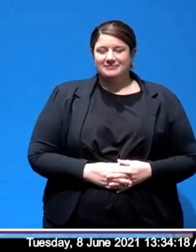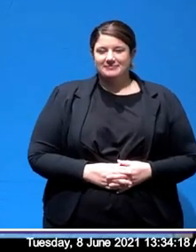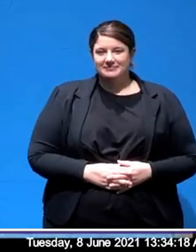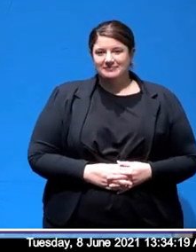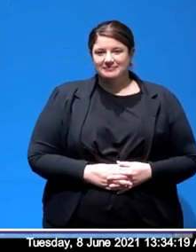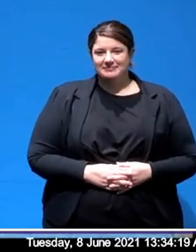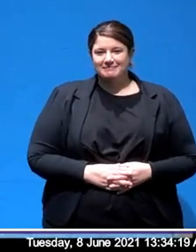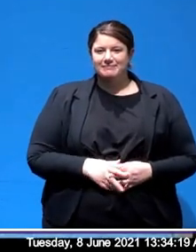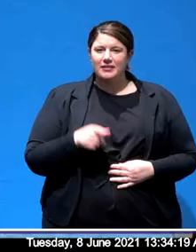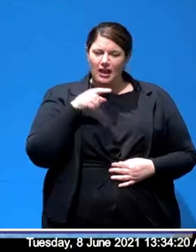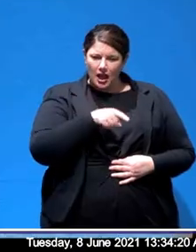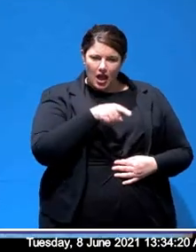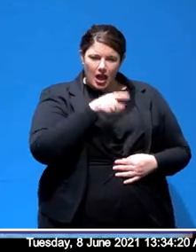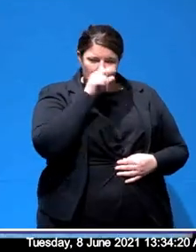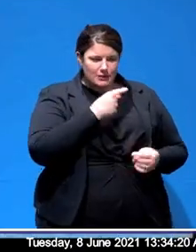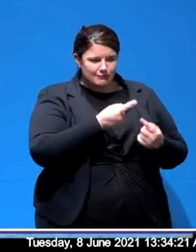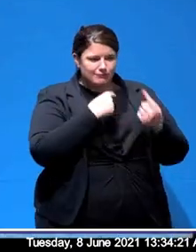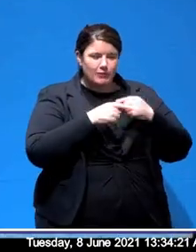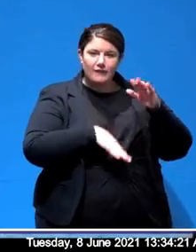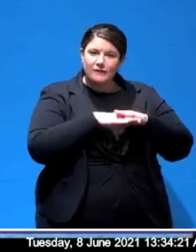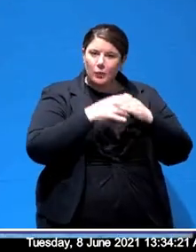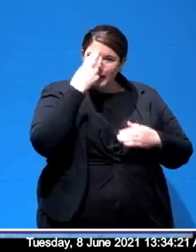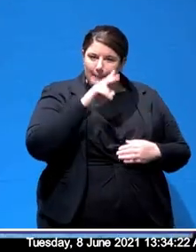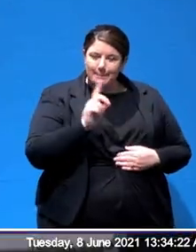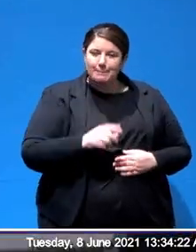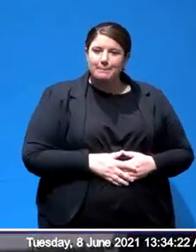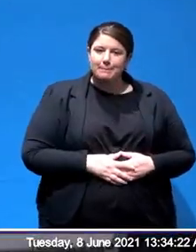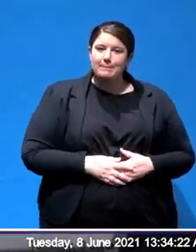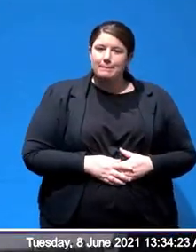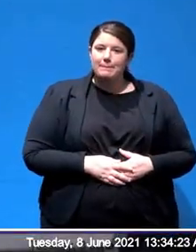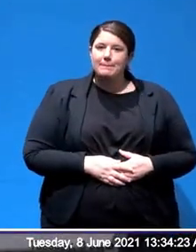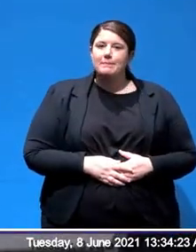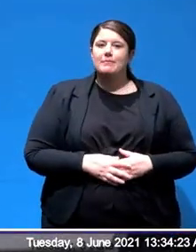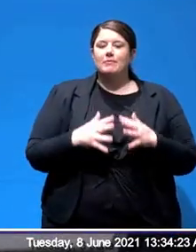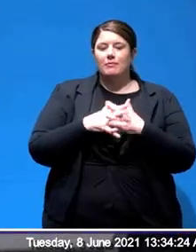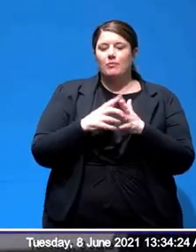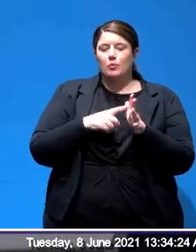Mr Cunningham, can you tell the Commissioners your full name? Wayne Francis Robert Cunningham.